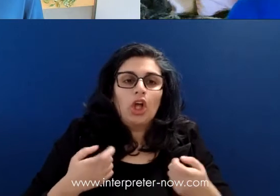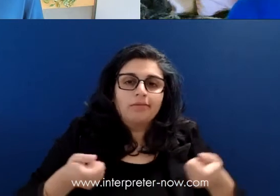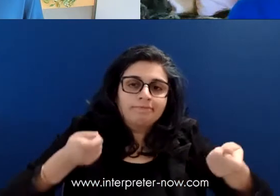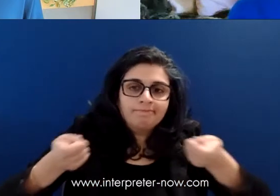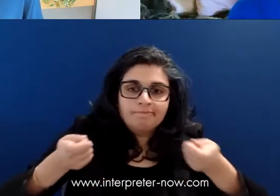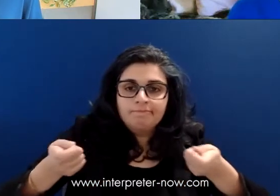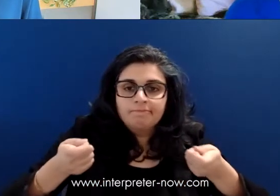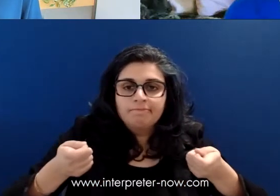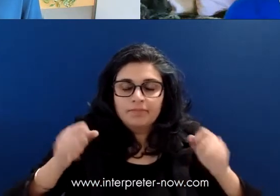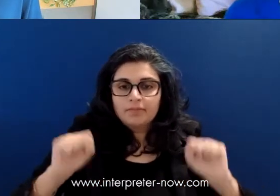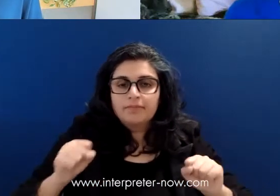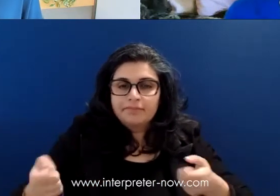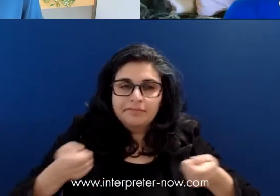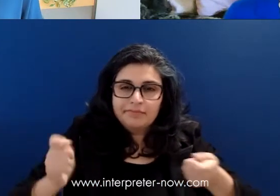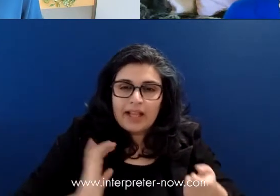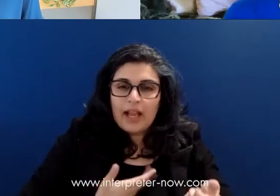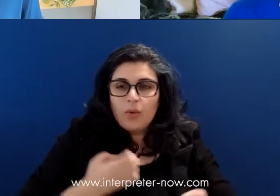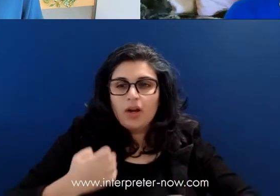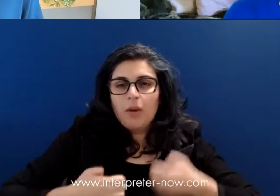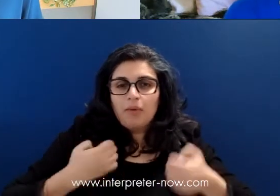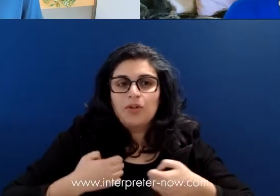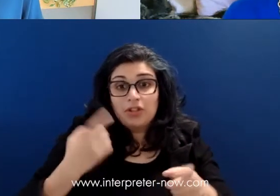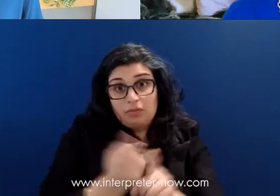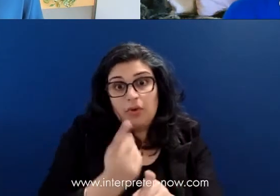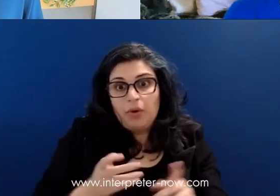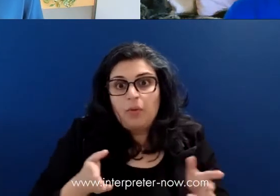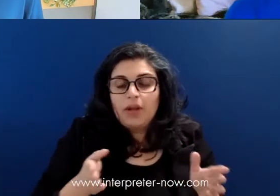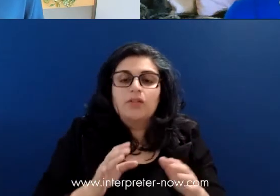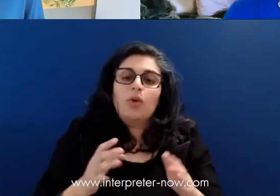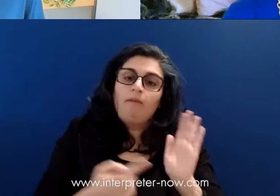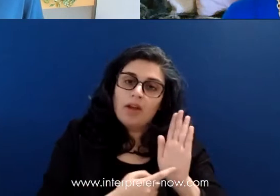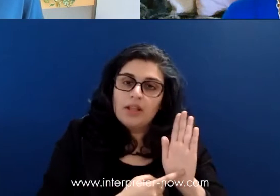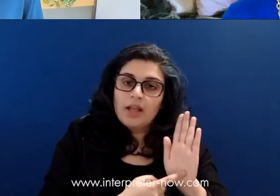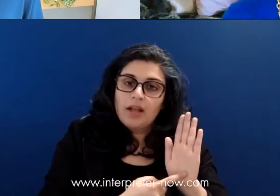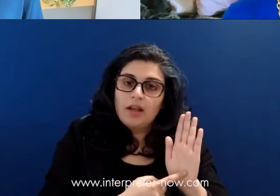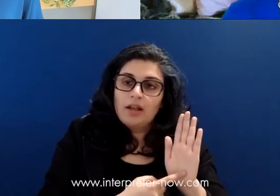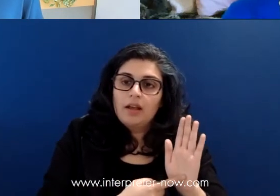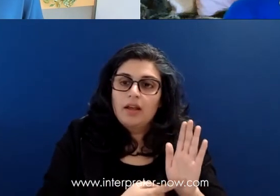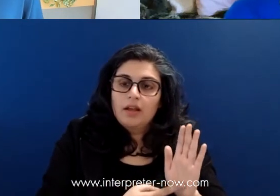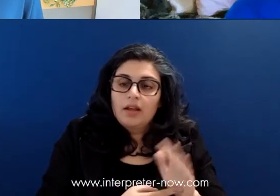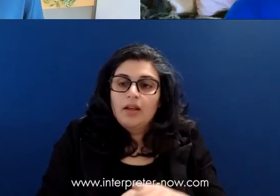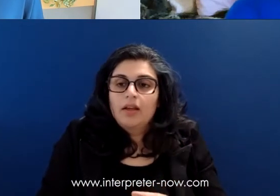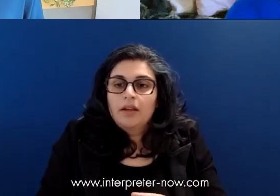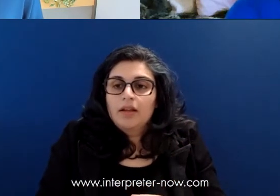our own emotions in appropriate ways. For example, you're looking to show empathy to somebody else, but you're able to manage